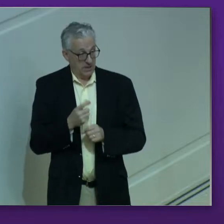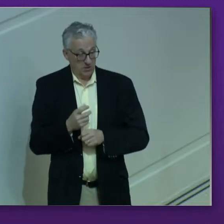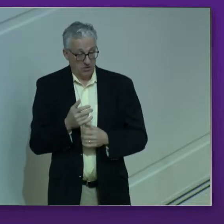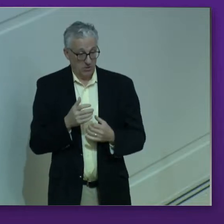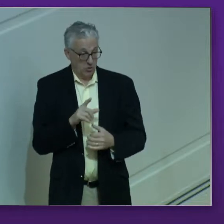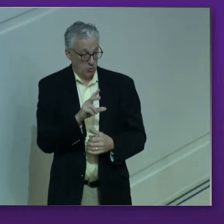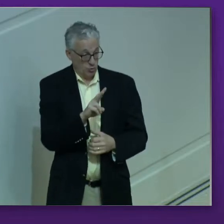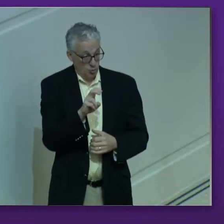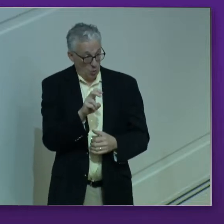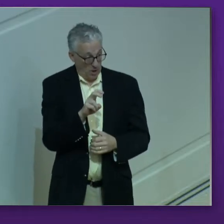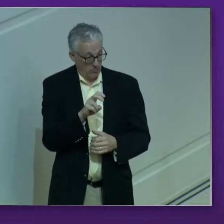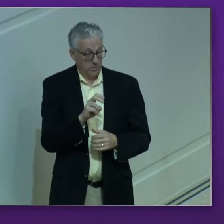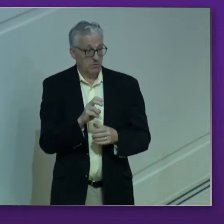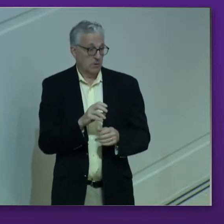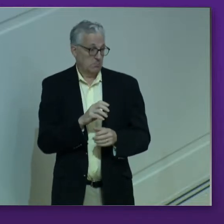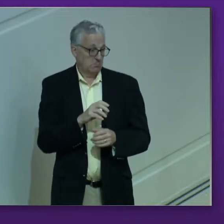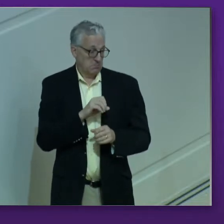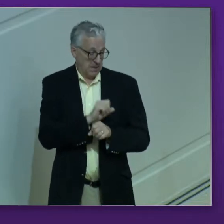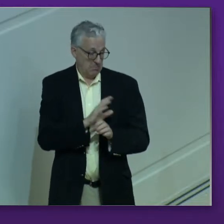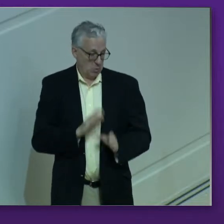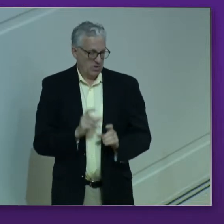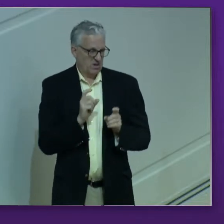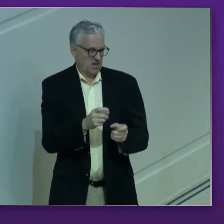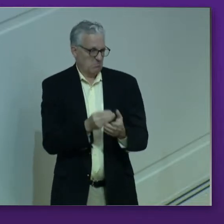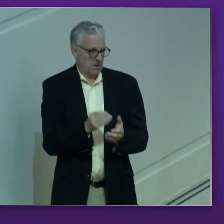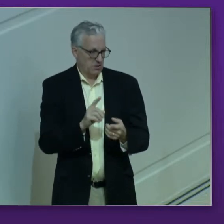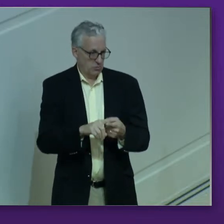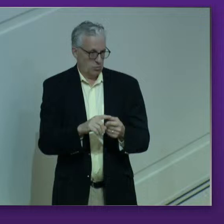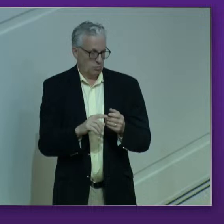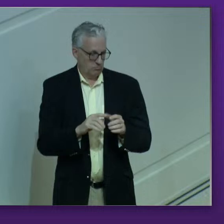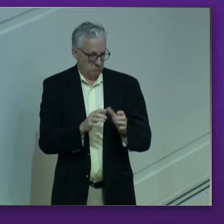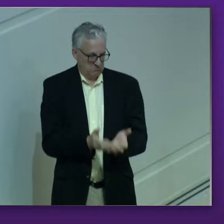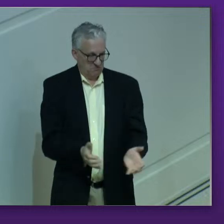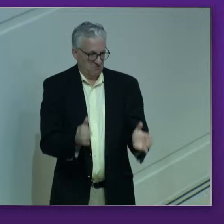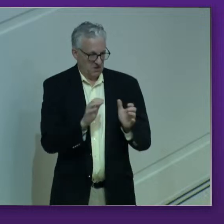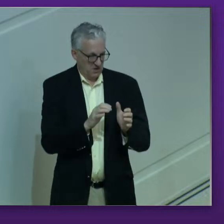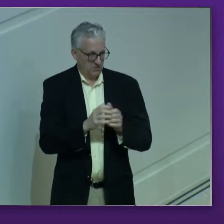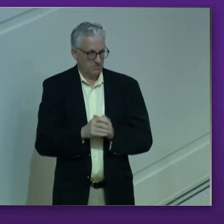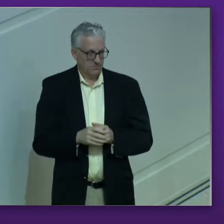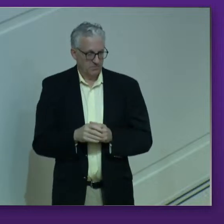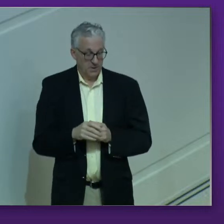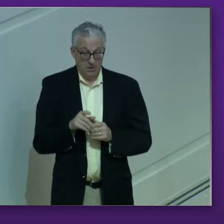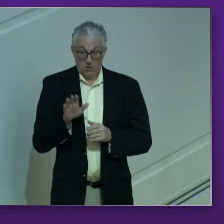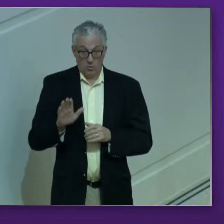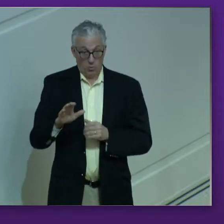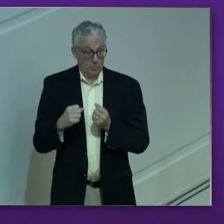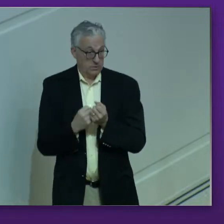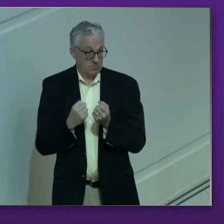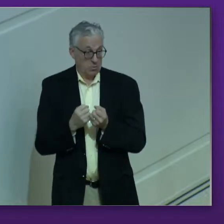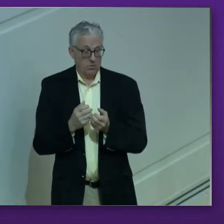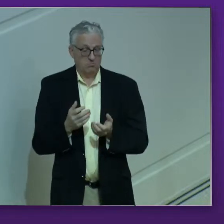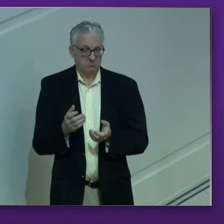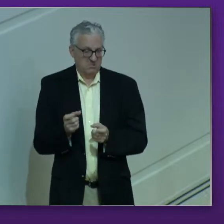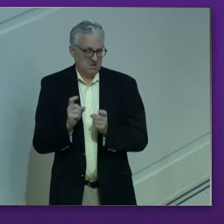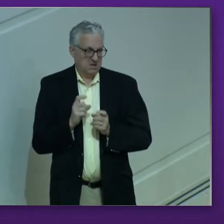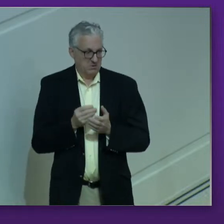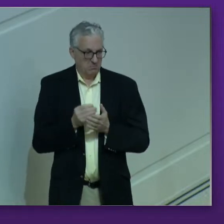AN INTEGRAL ROLE IN THEIR ACADEMIC AND LIFELONG SUCCESS. EACH YEAR MORE THAN 200 CURRENT